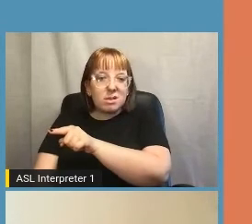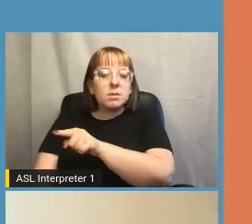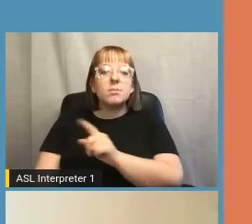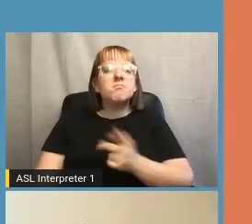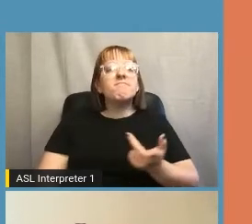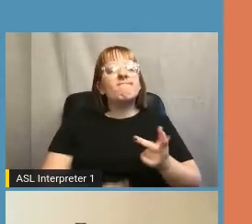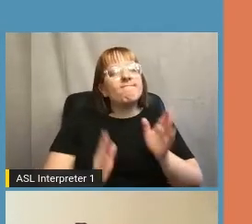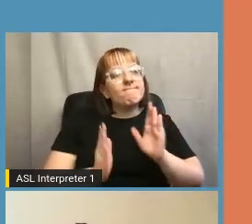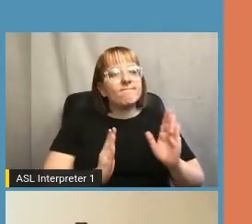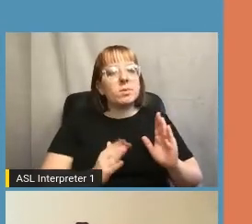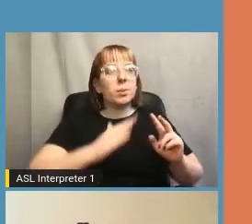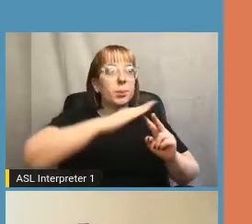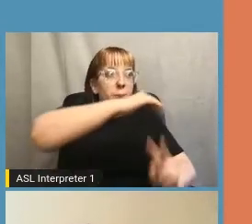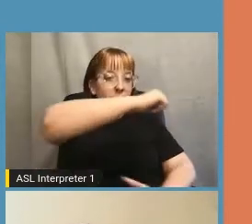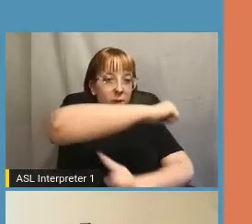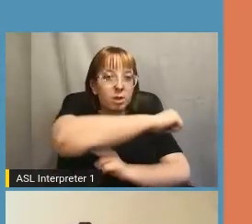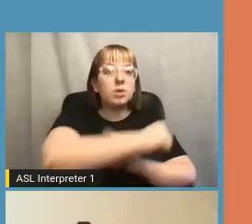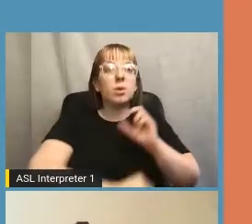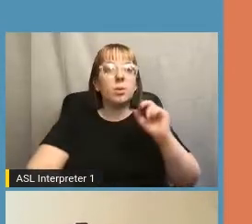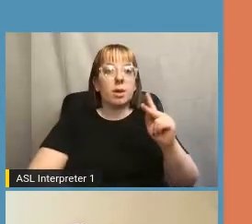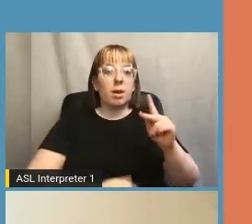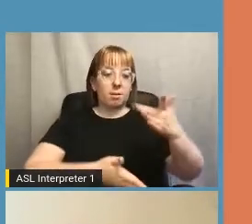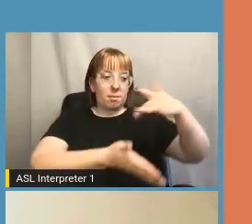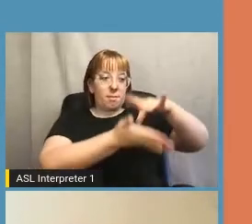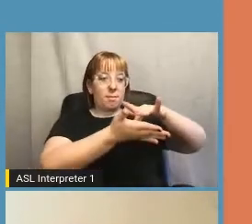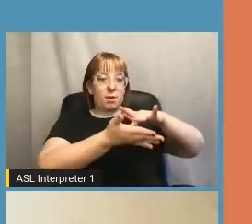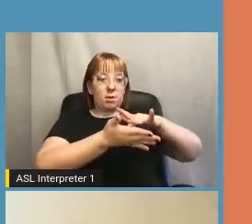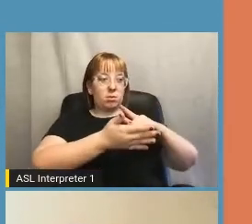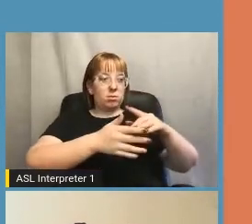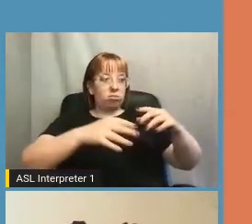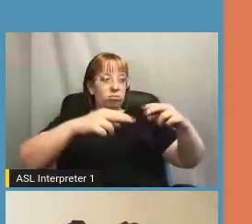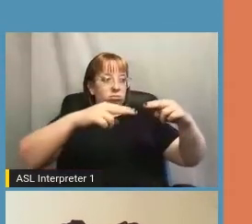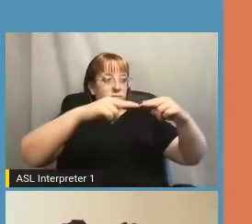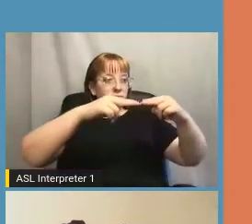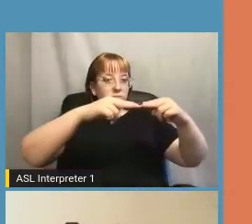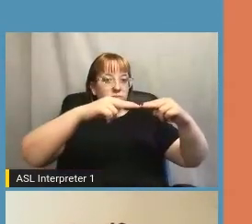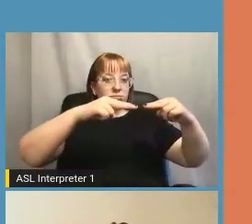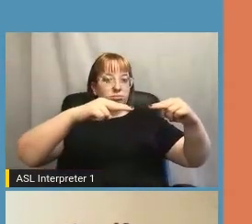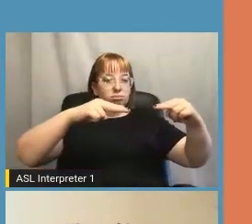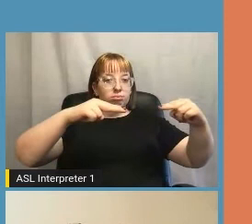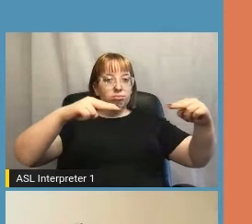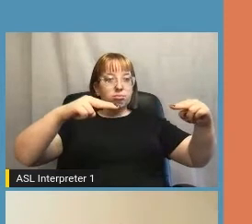a bridge through the middle of the exhibition and then on the on the left there would be